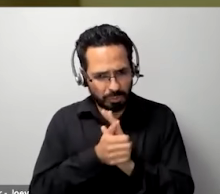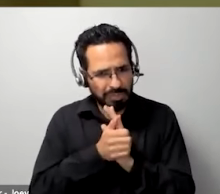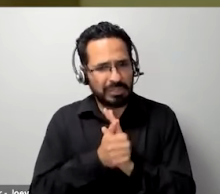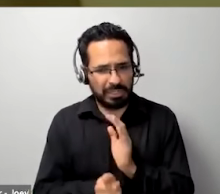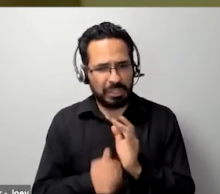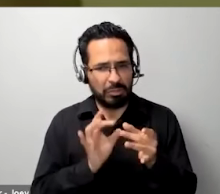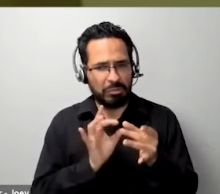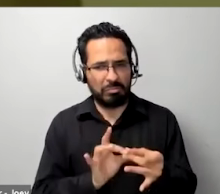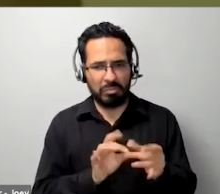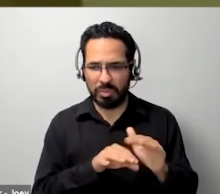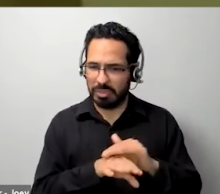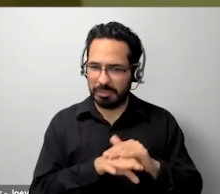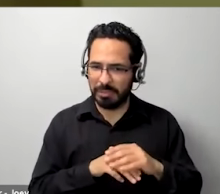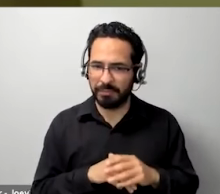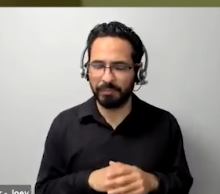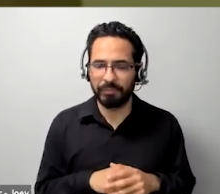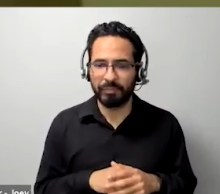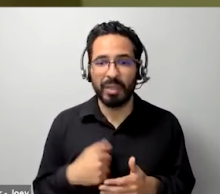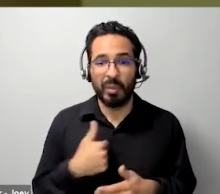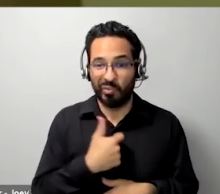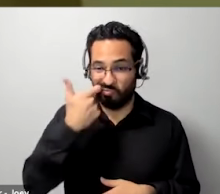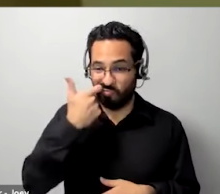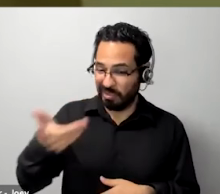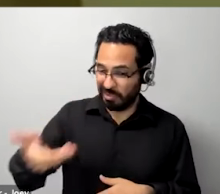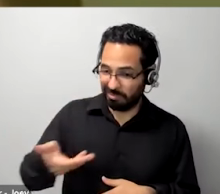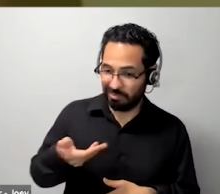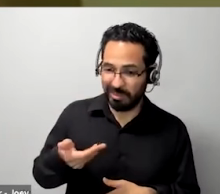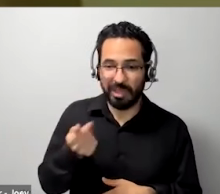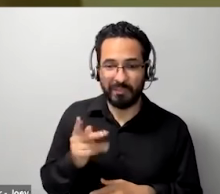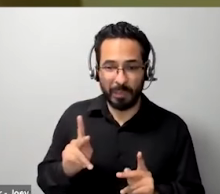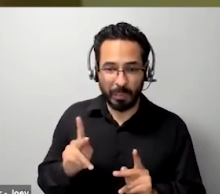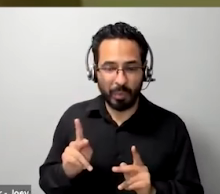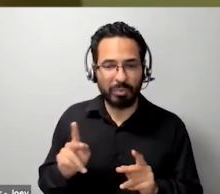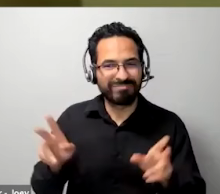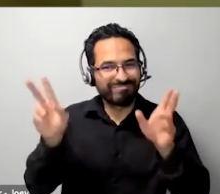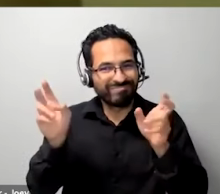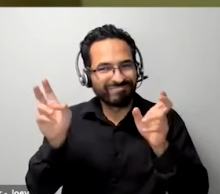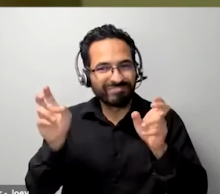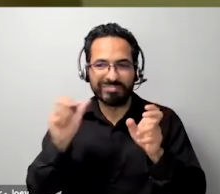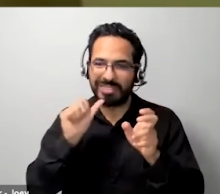but we've brought some people on recently that weren't "In the accessibility field,"